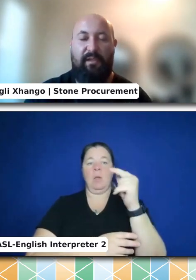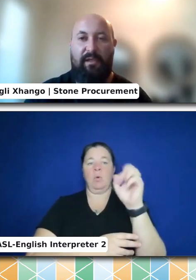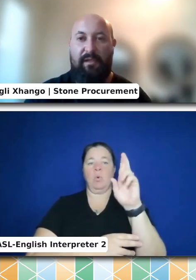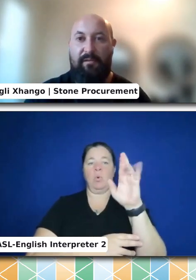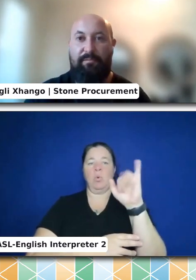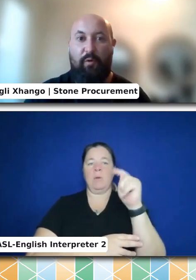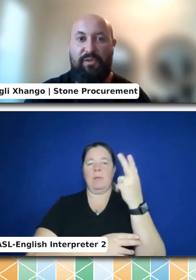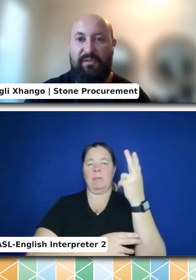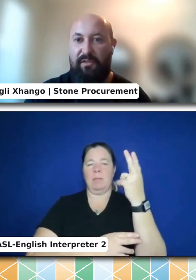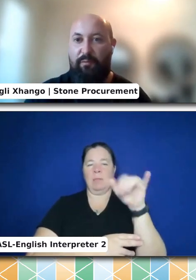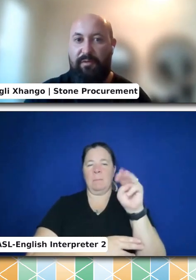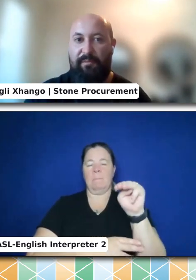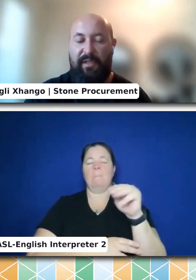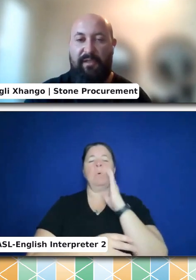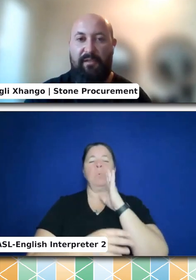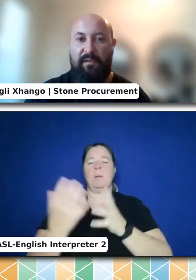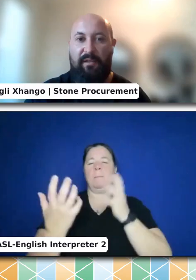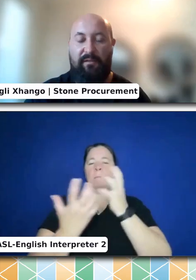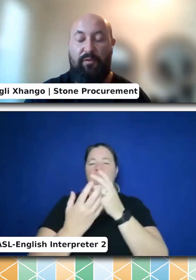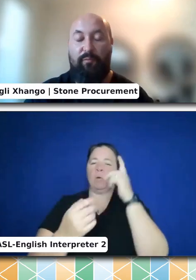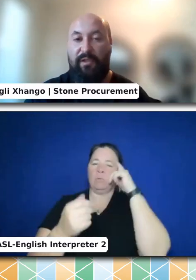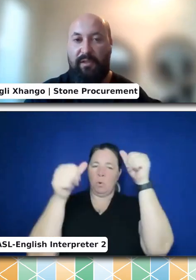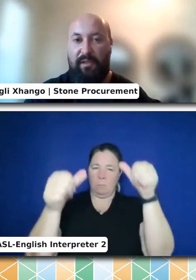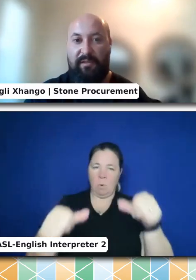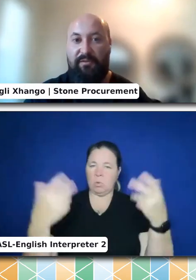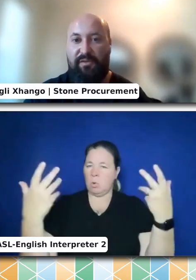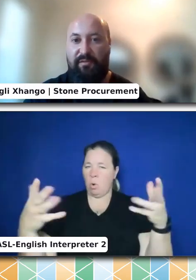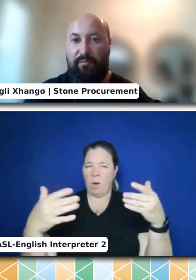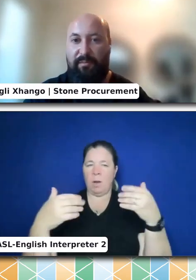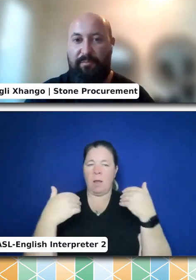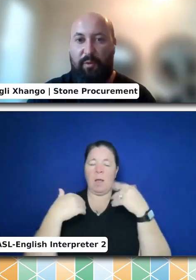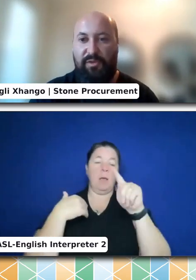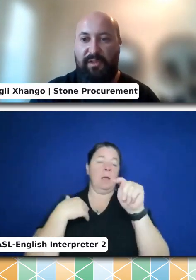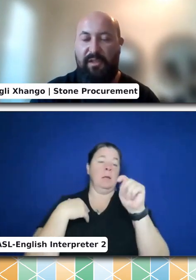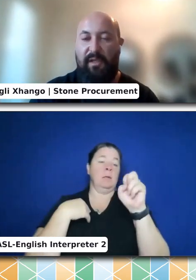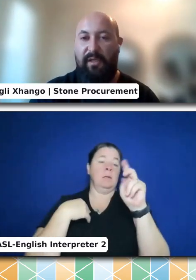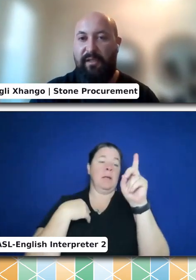Uh, post links that have already been, uh, or with, uh, tenders that have already been posted.